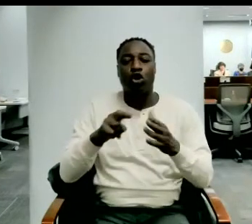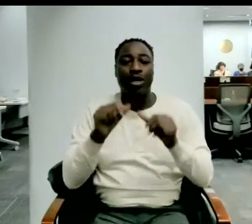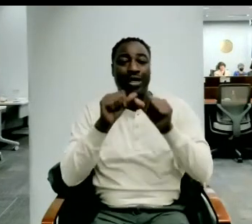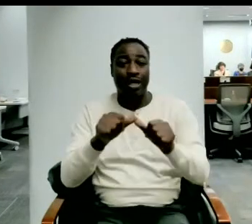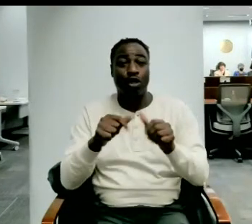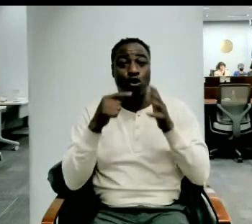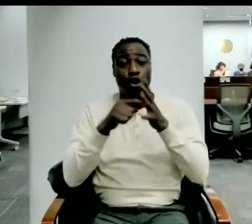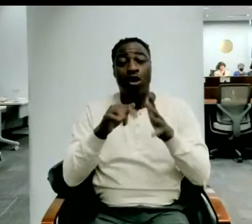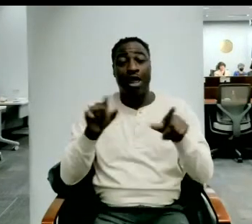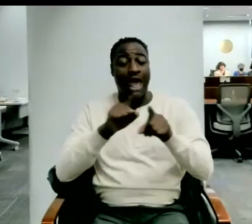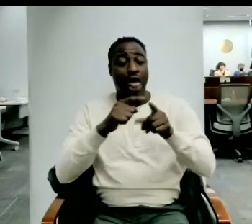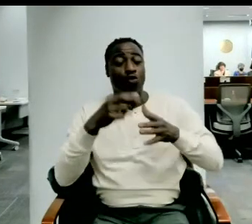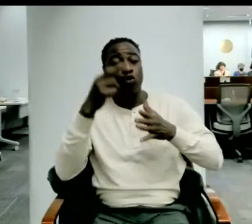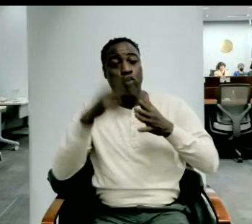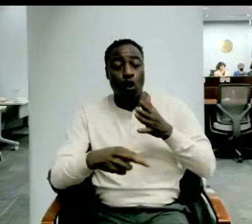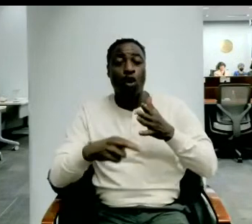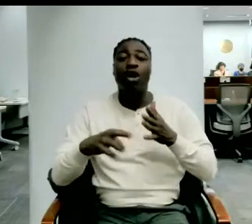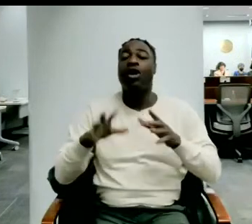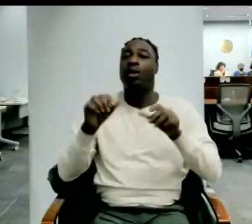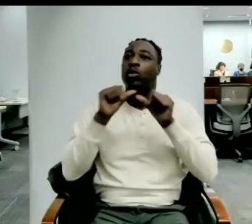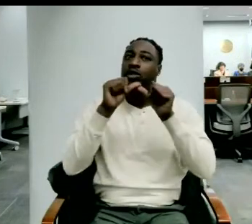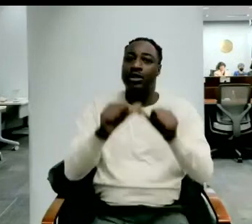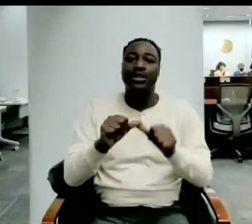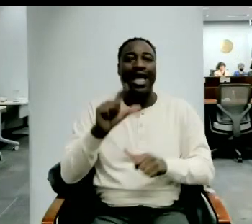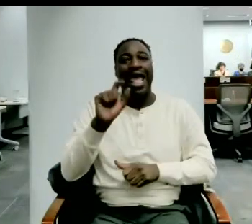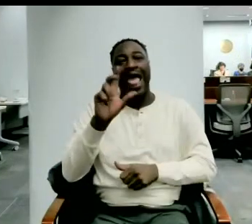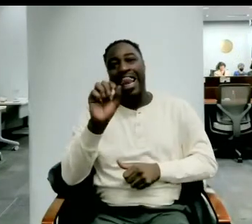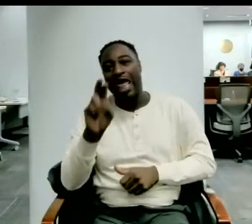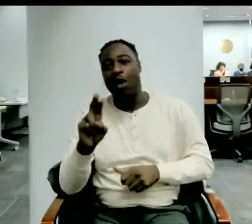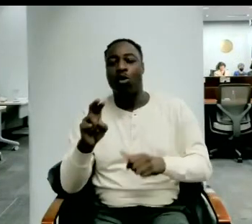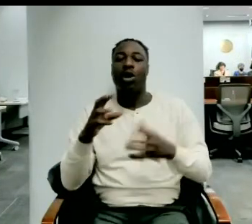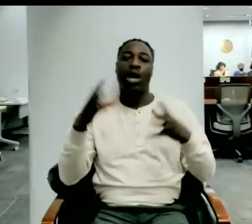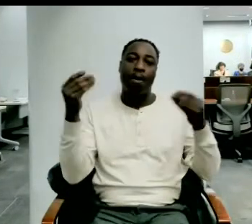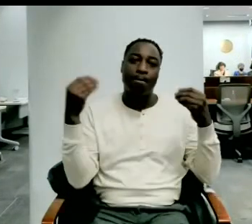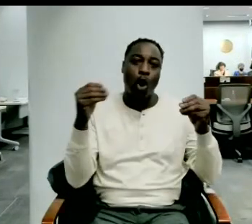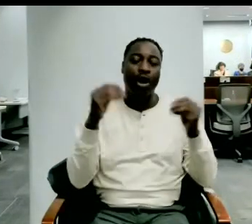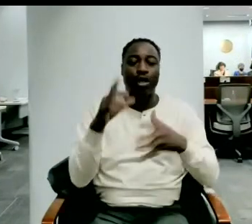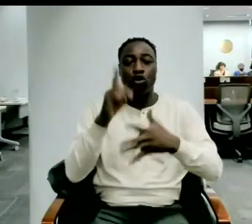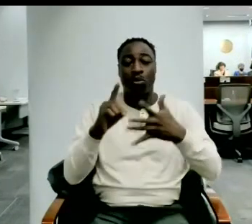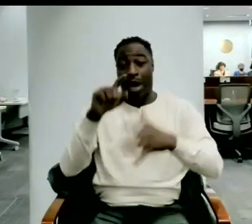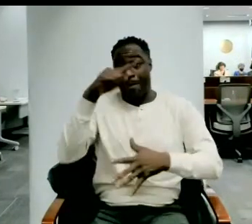show that as a result of persistent labor market discrimination, Black workers have